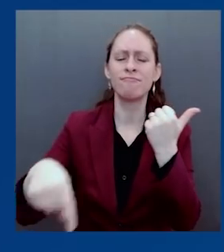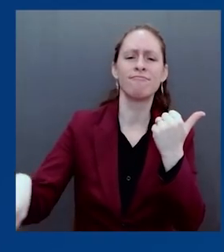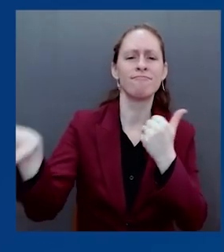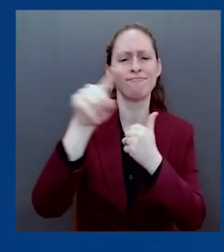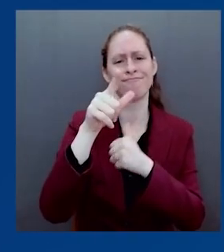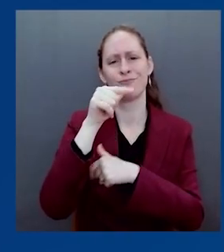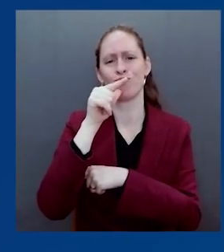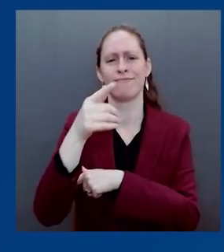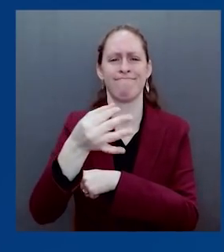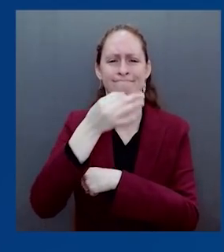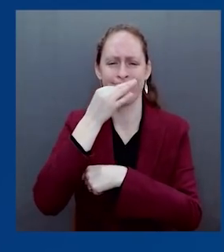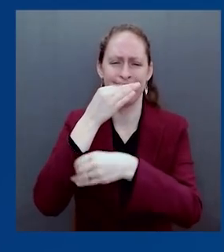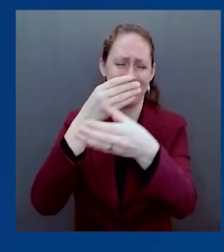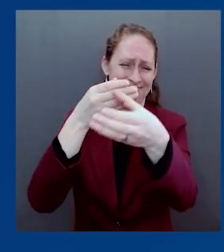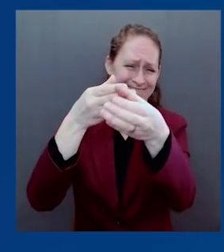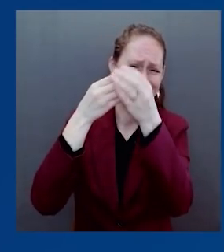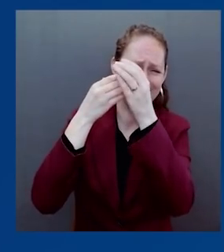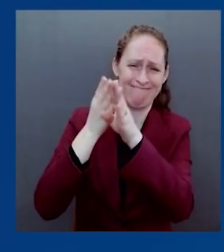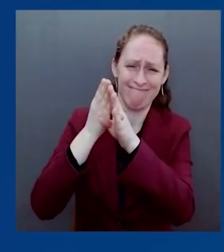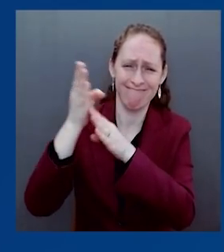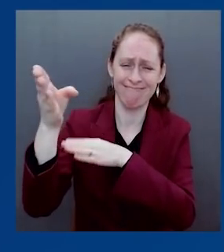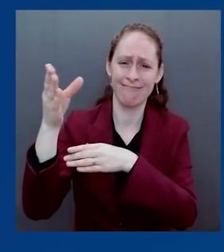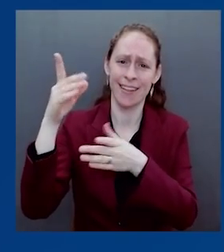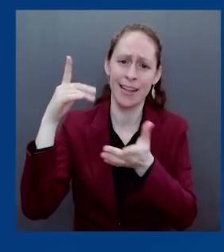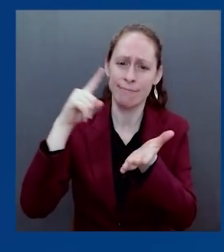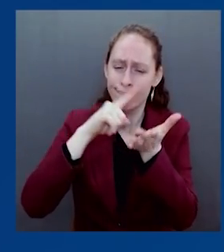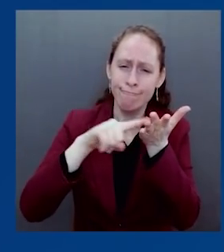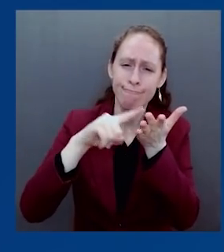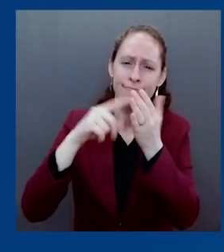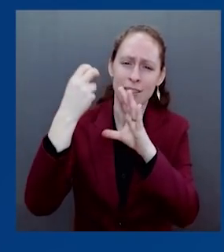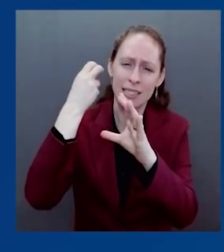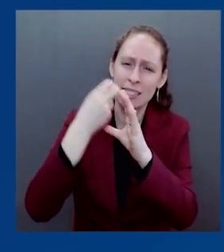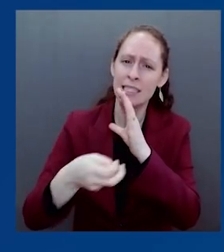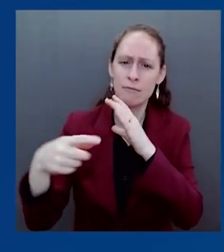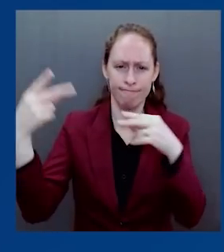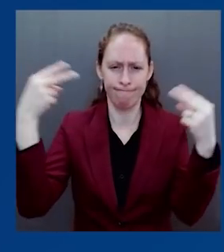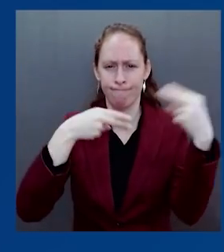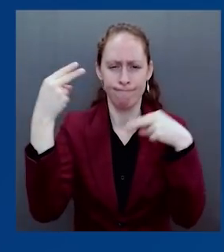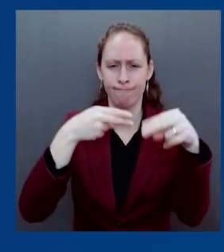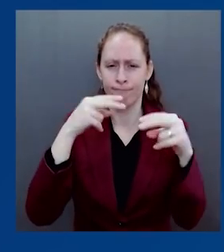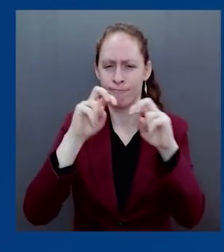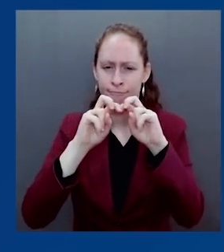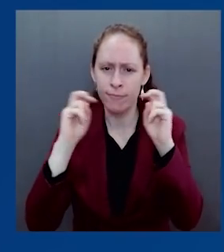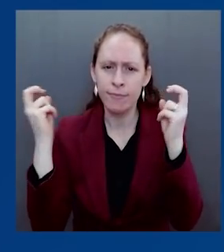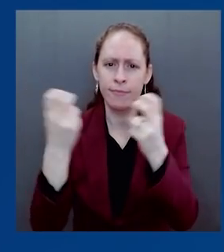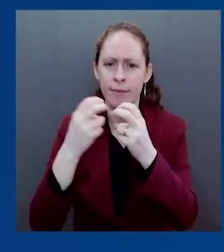academia, and healthcare systems. We began it on March 24 of 2020.